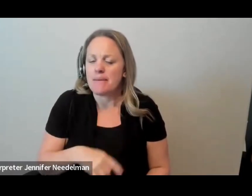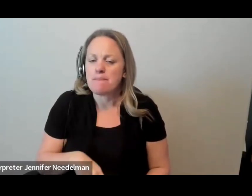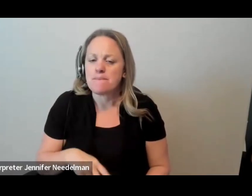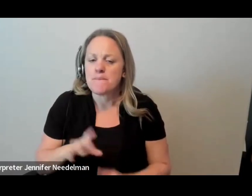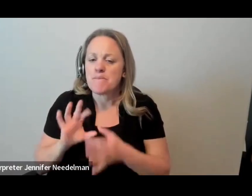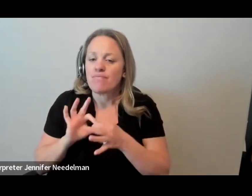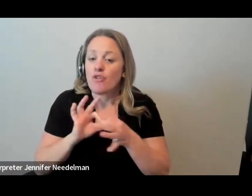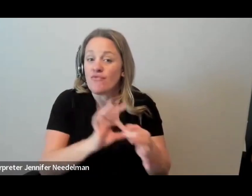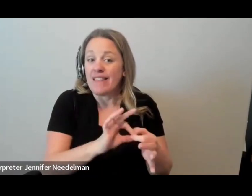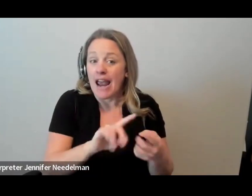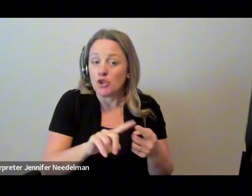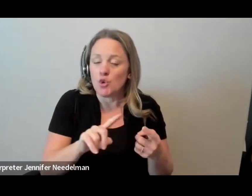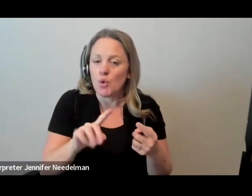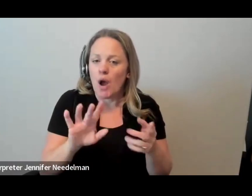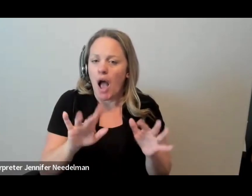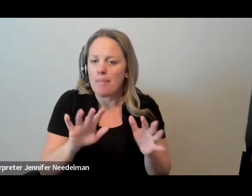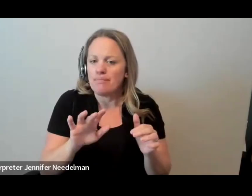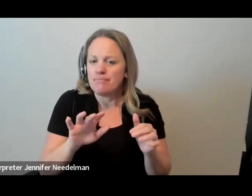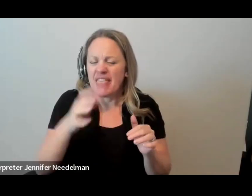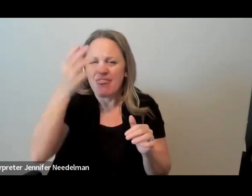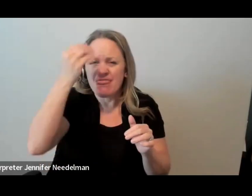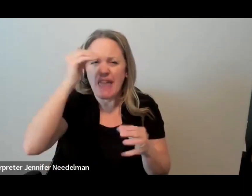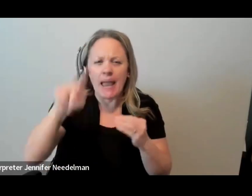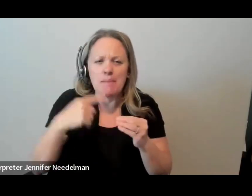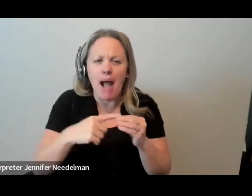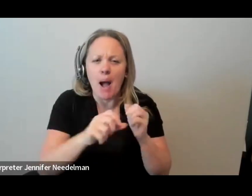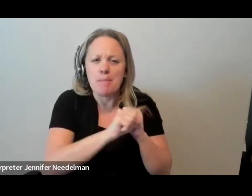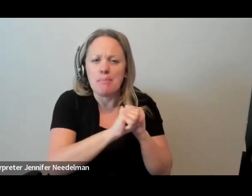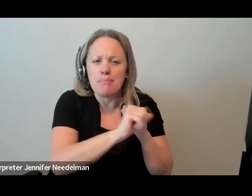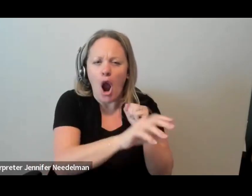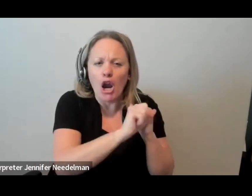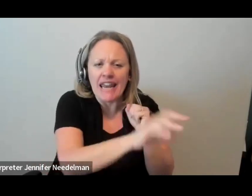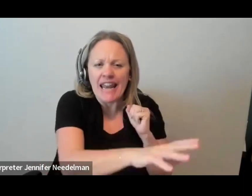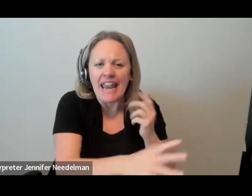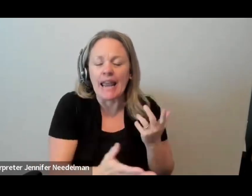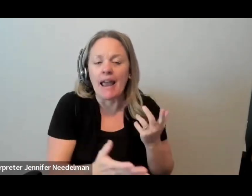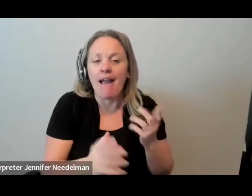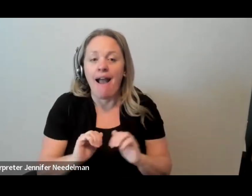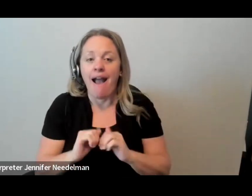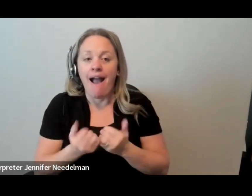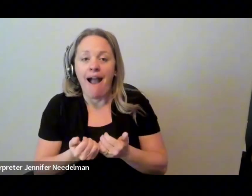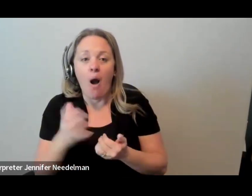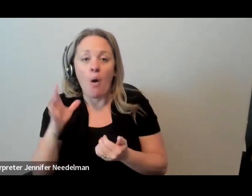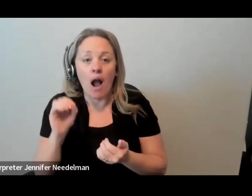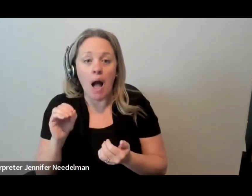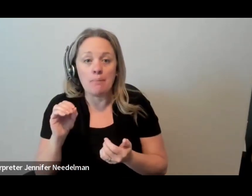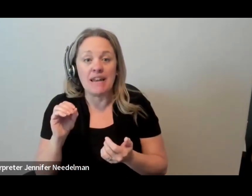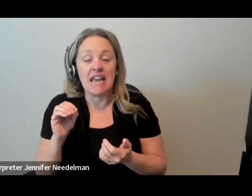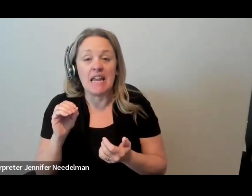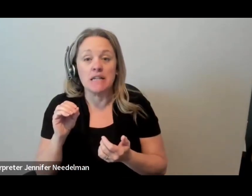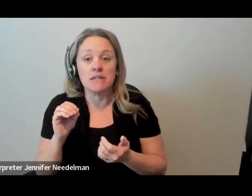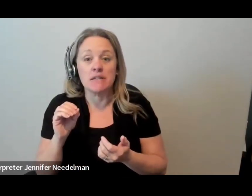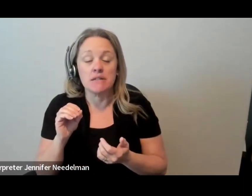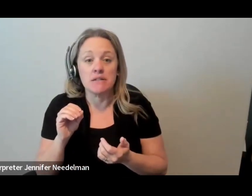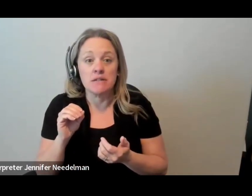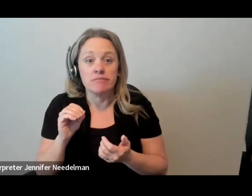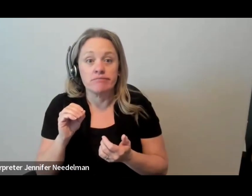to like just thinking about marketing or just how companies are integrating into this space.